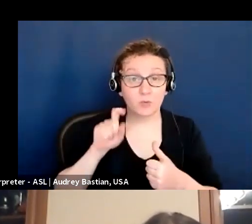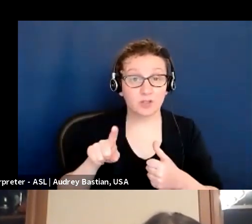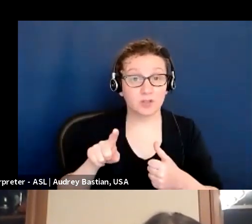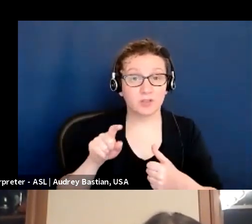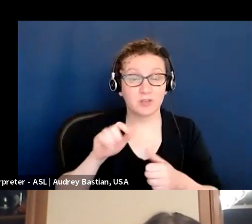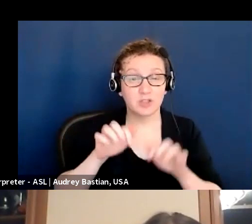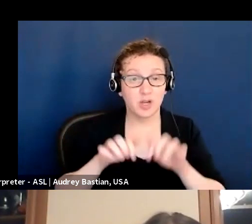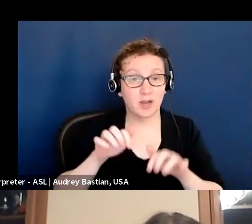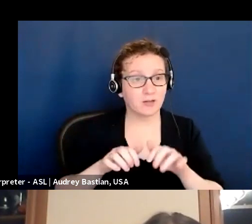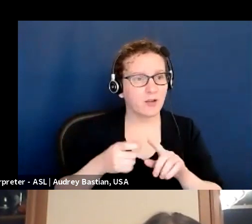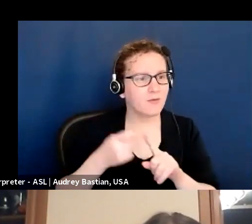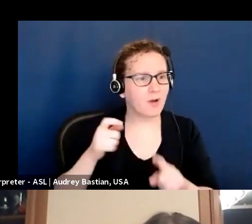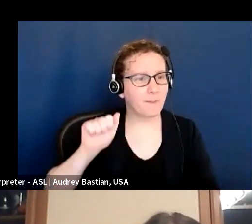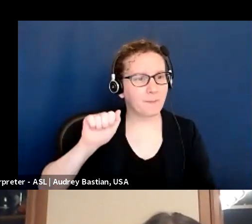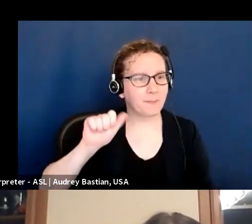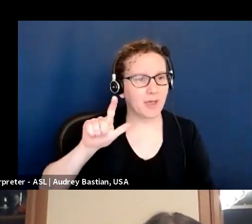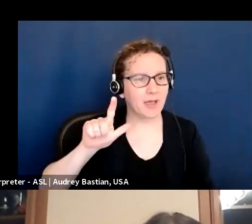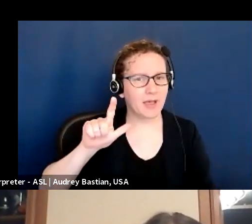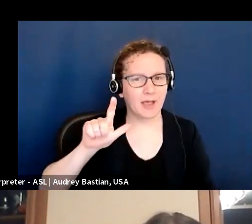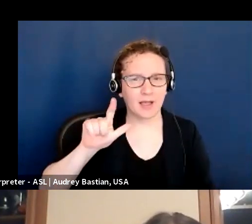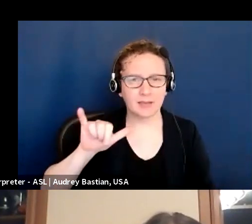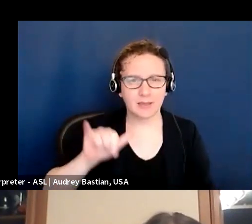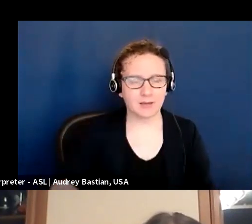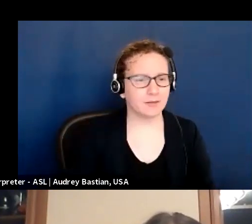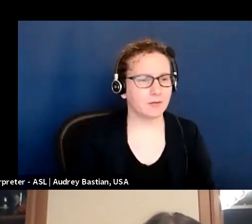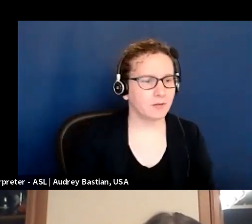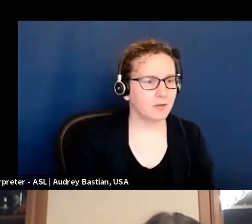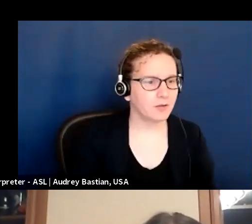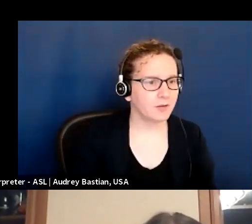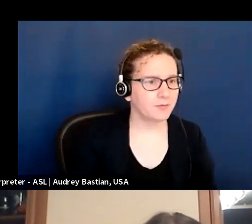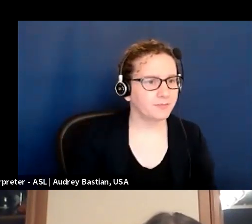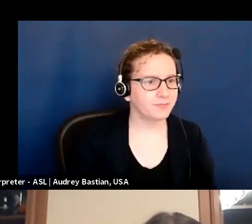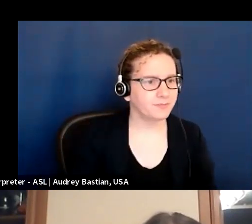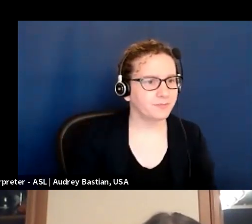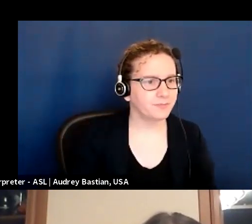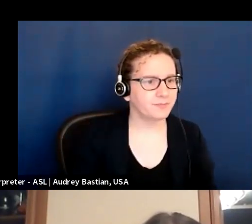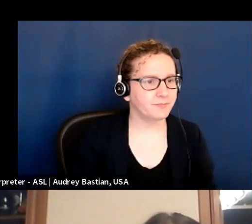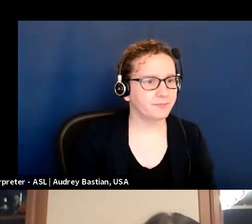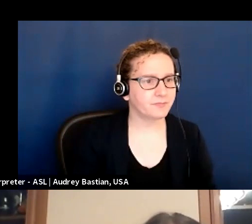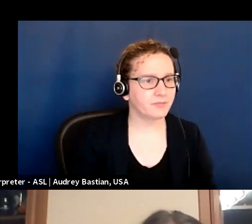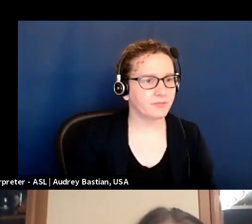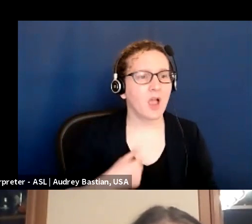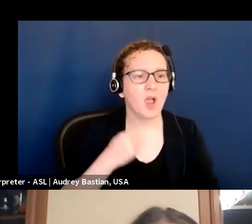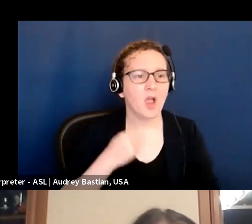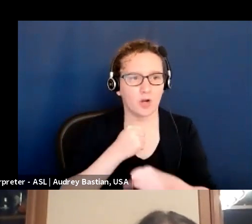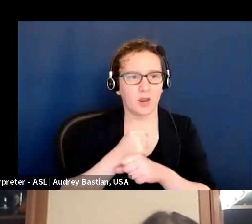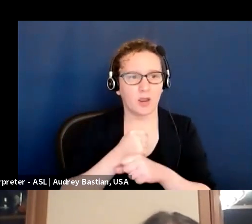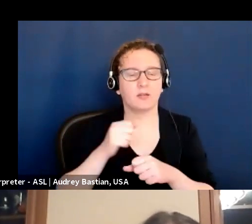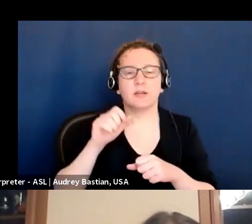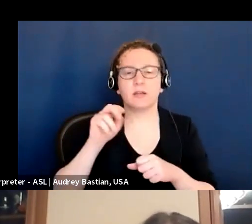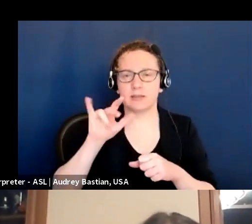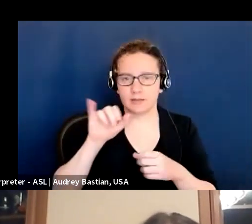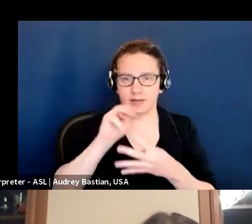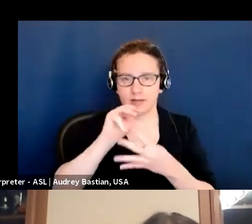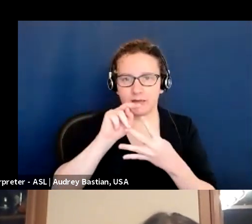was from Allie. And she shared, I work on NSLIY and CBYX and my colleagues with FLEX.